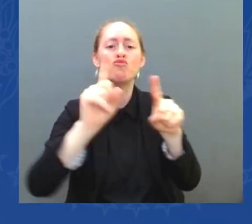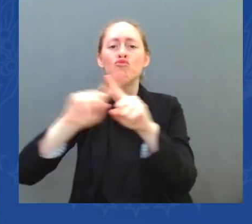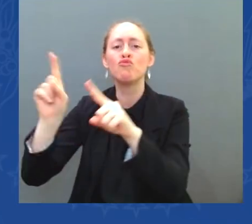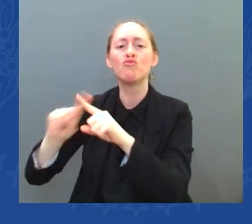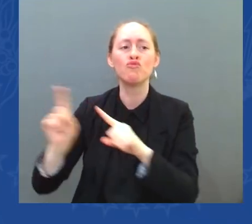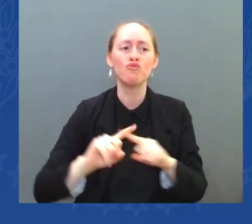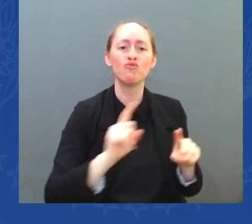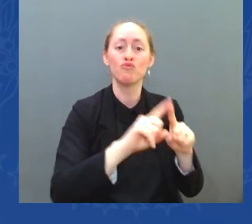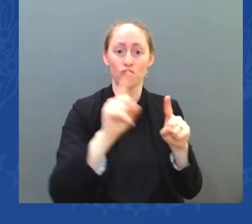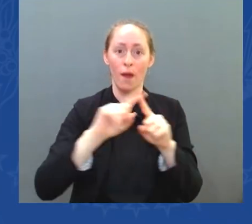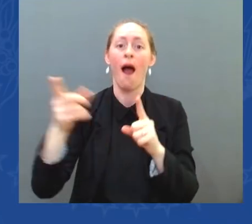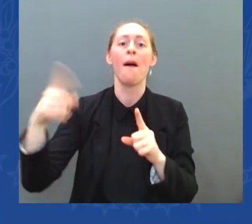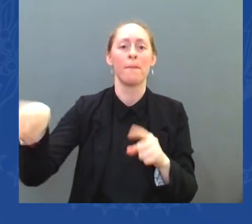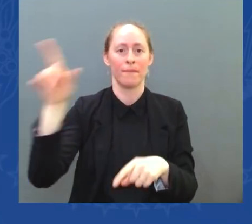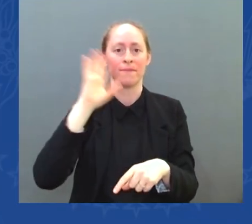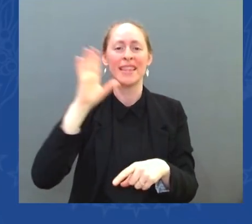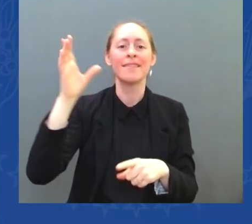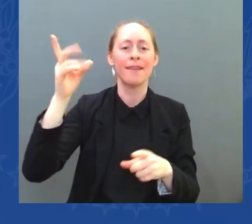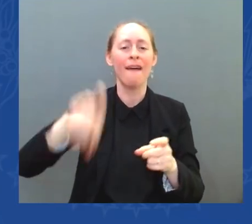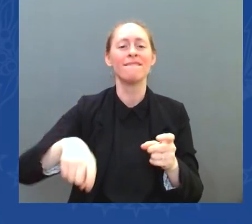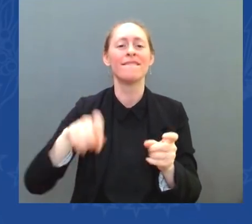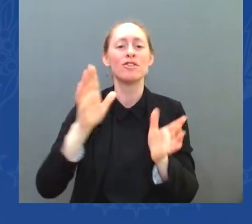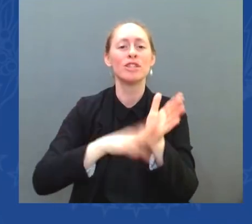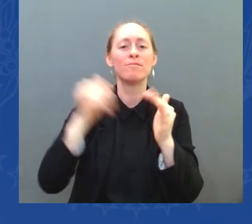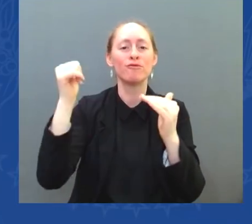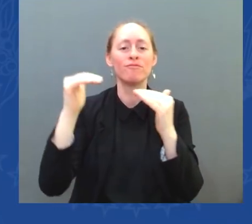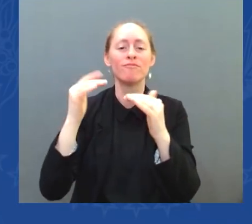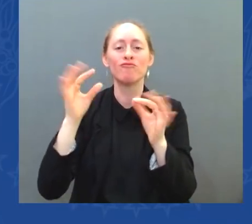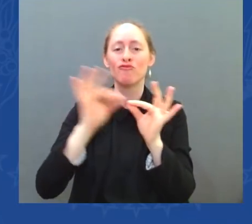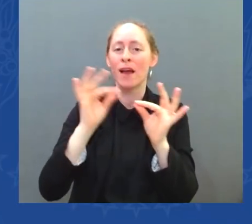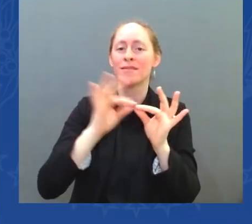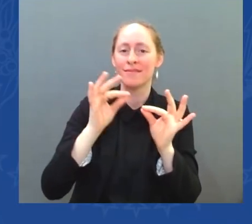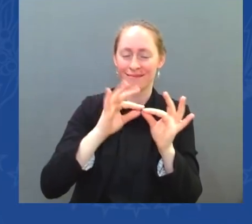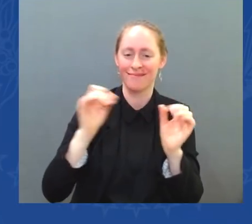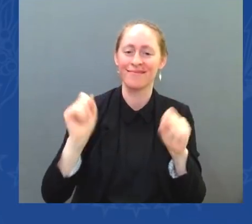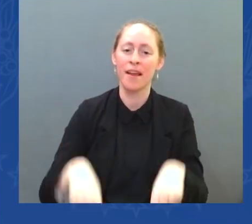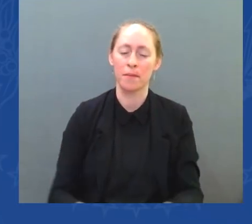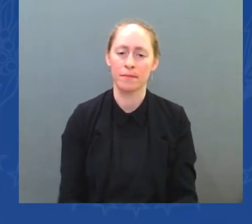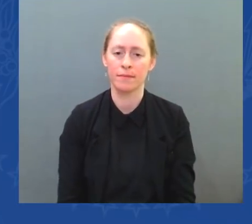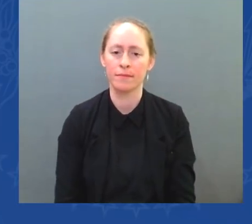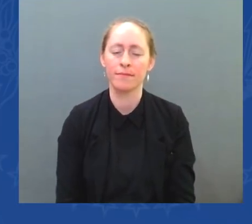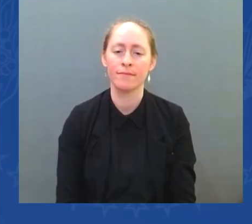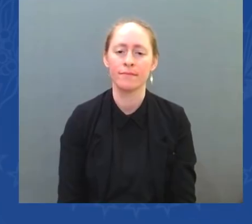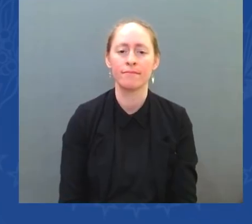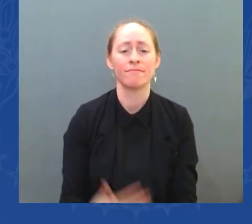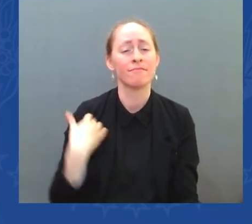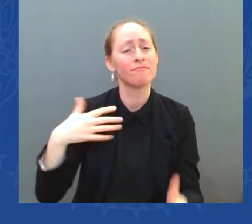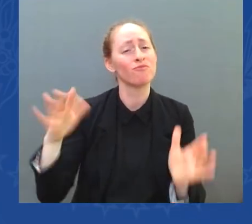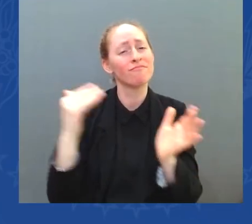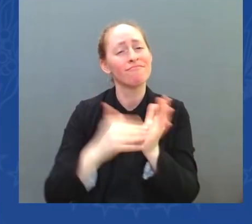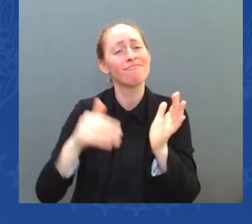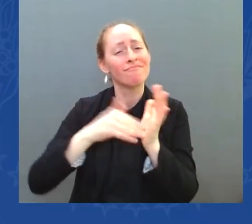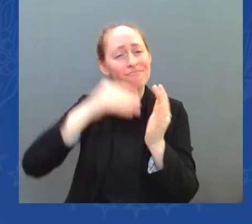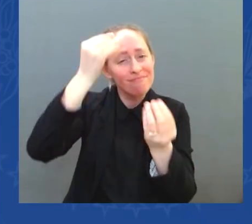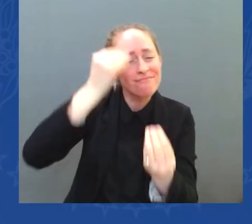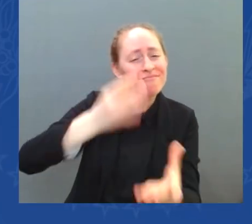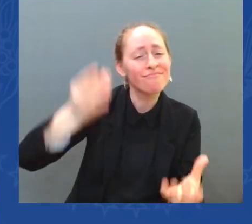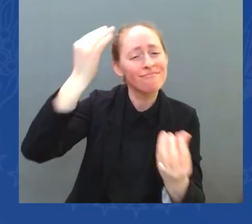But without capitalism -- without competition, it isn't capitalism, it's exploitation. Exploitation.